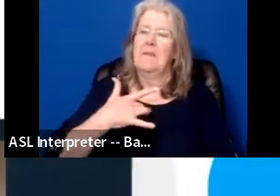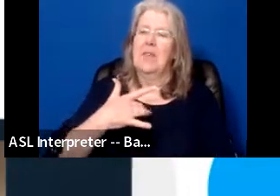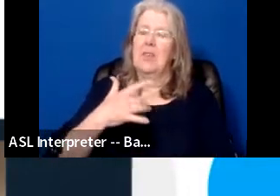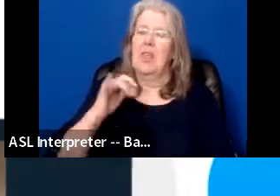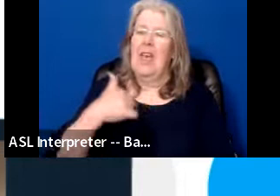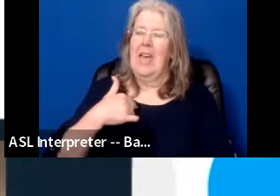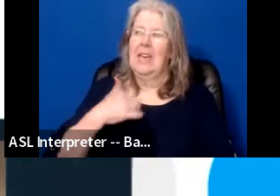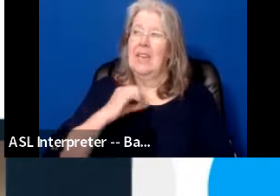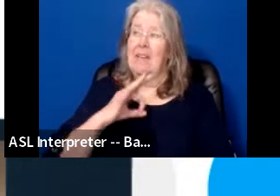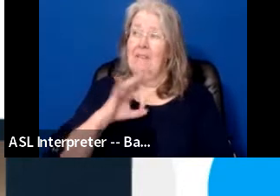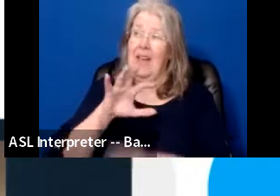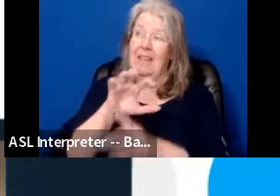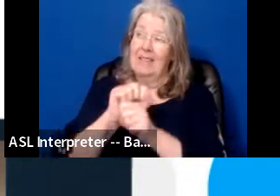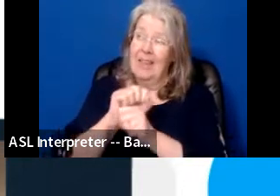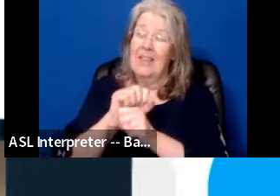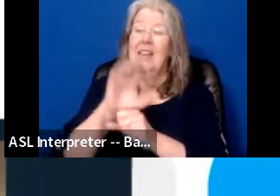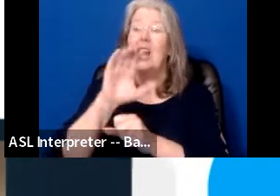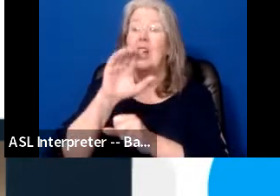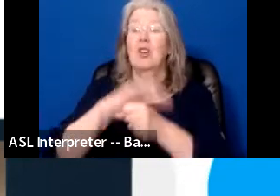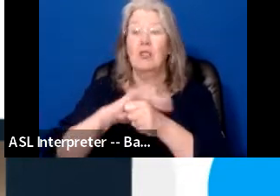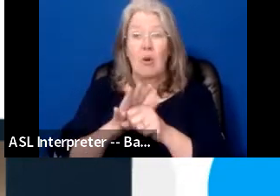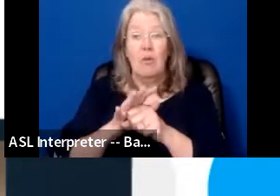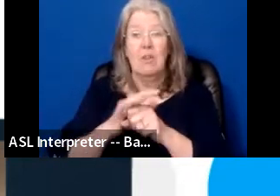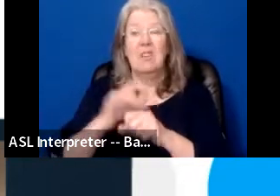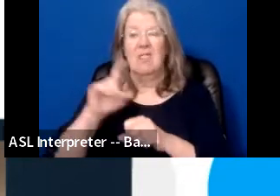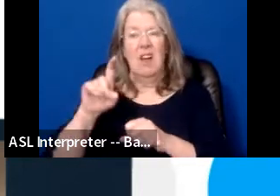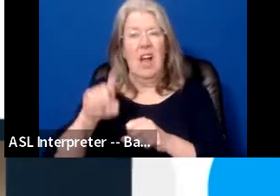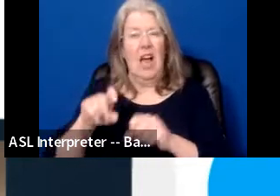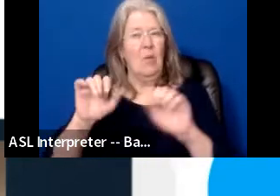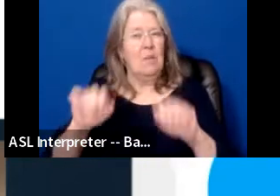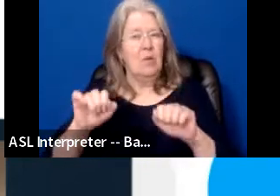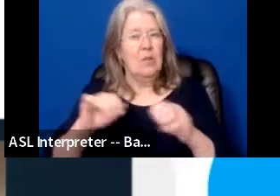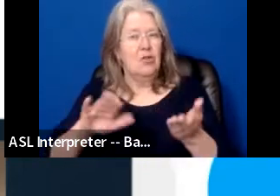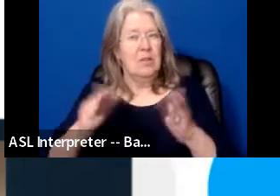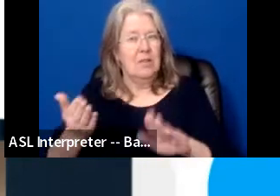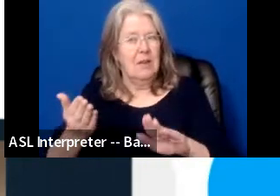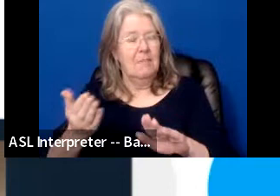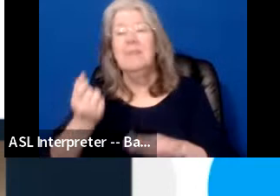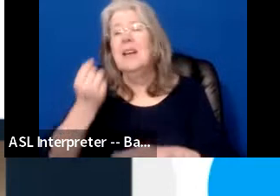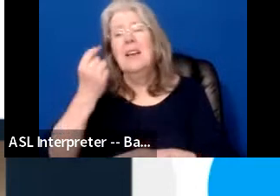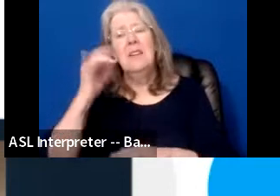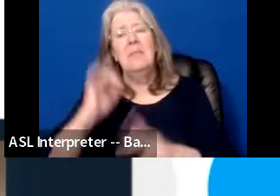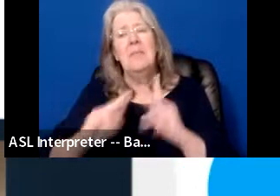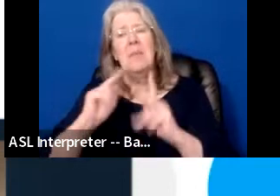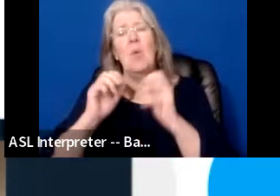were to catch it. And I know that people can still catch it with a vaccine, but they have a greater chance